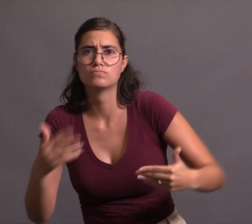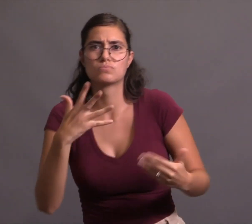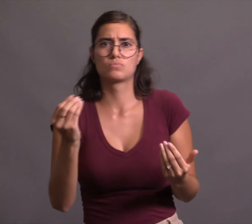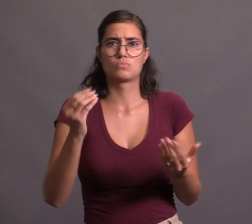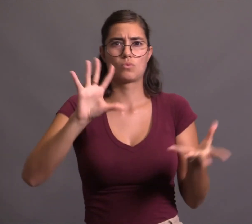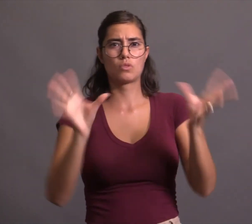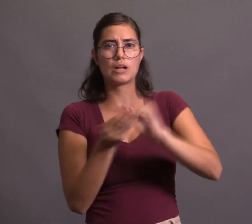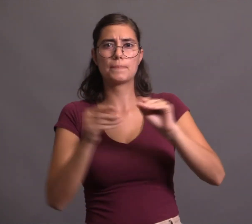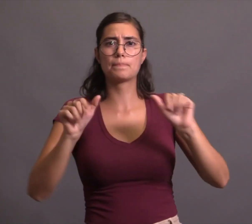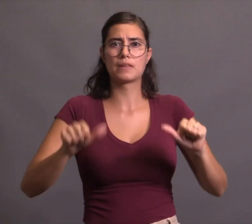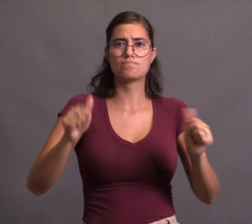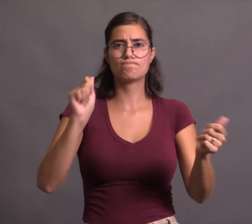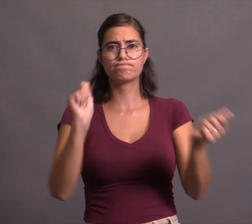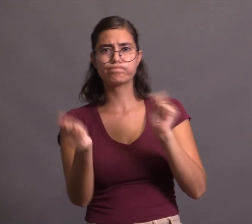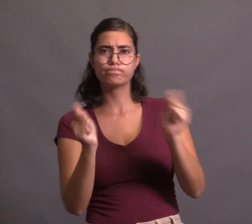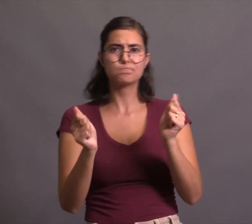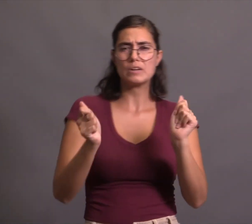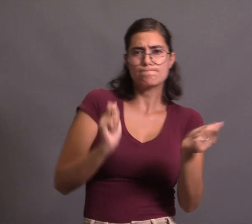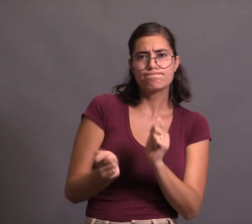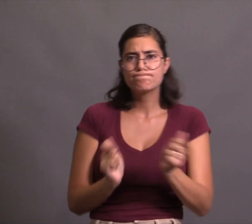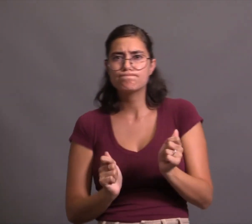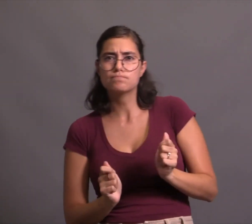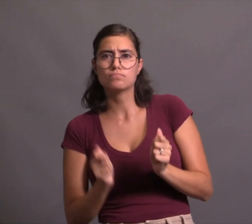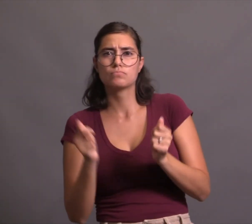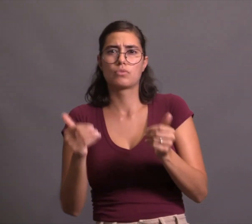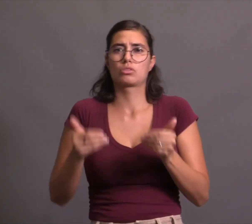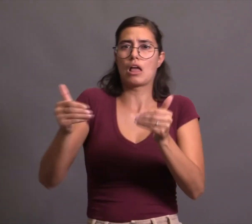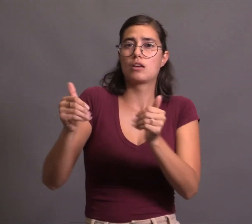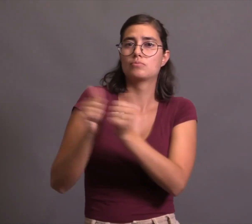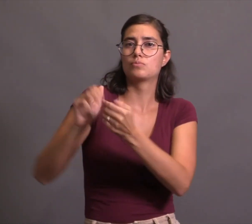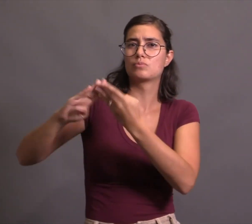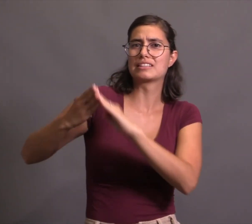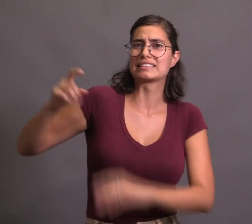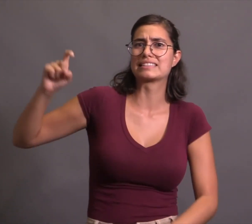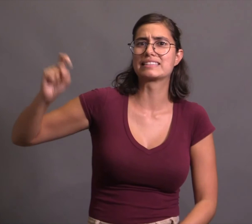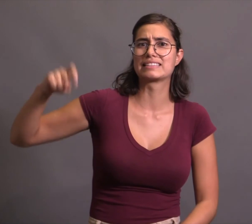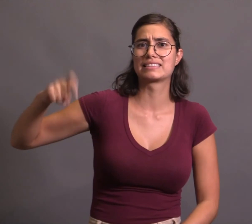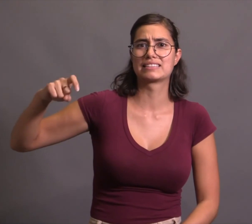and overall ability to adjust and adapt alongside community needs.